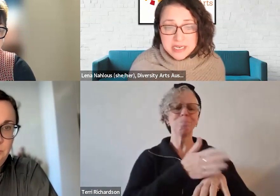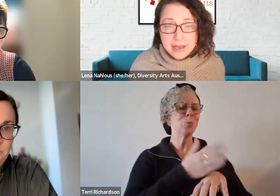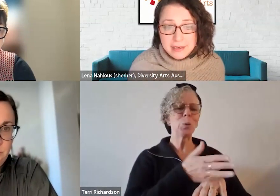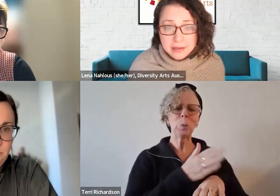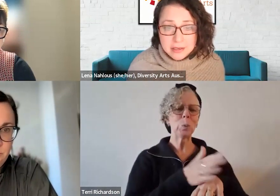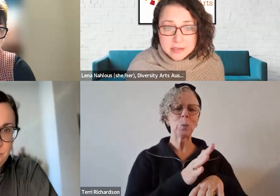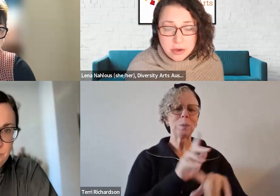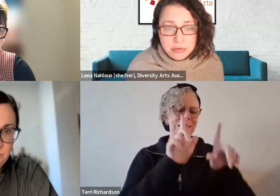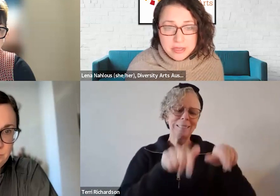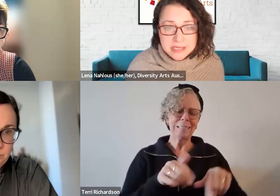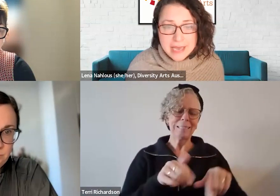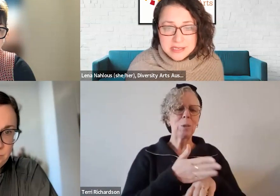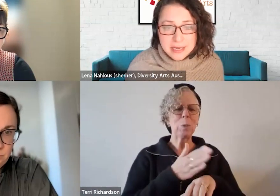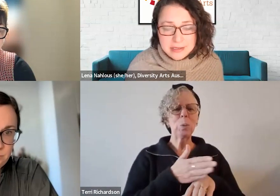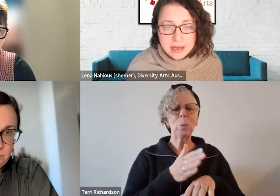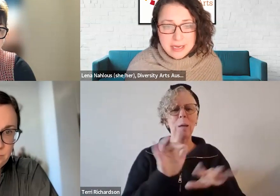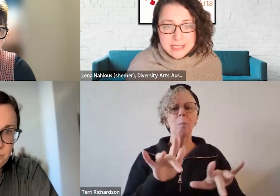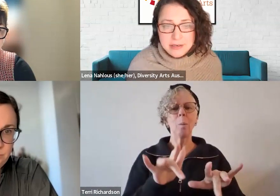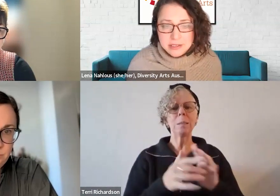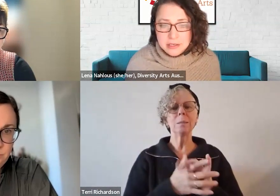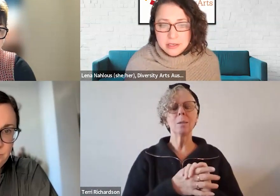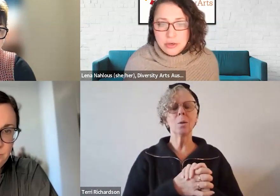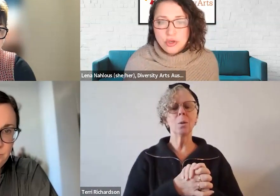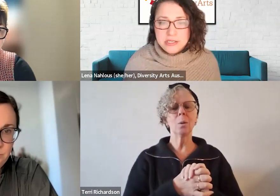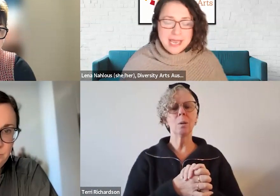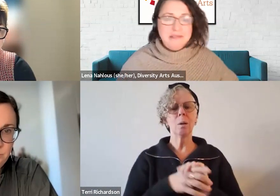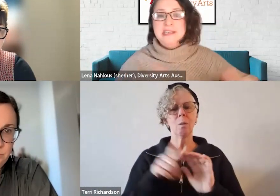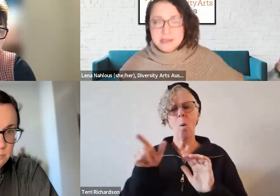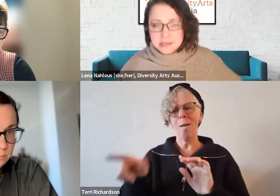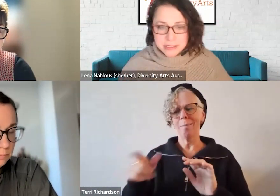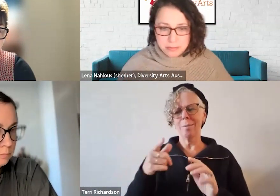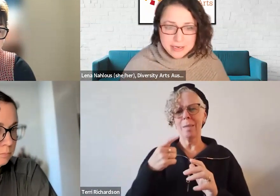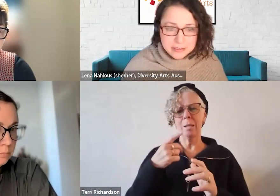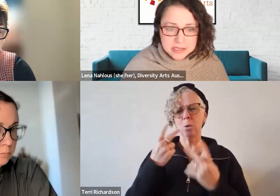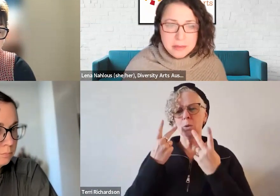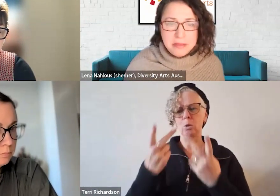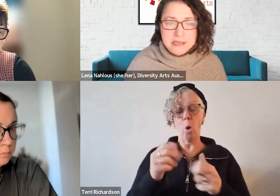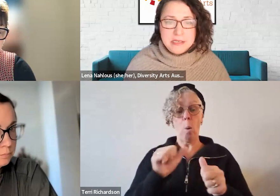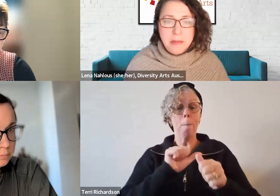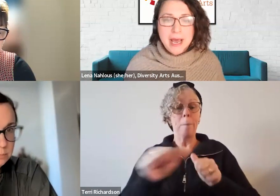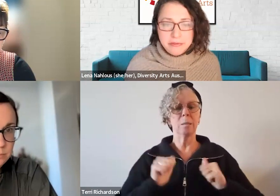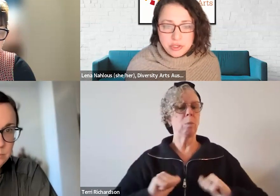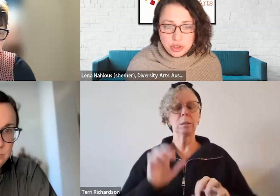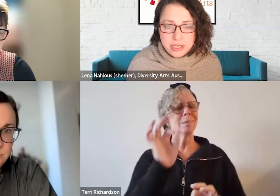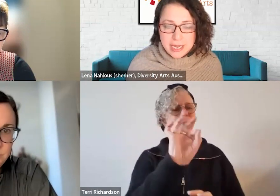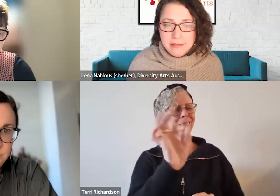So these case studies are intended not to say this is best practice, but this is part of a journey and these